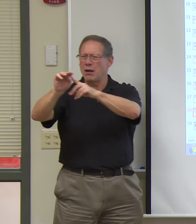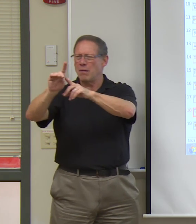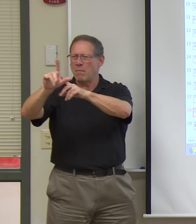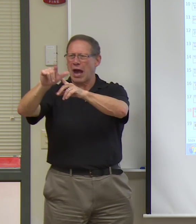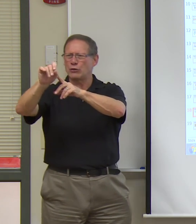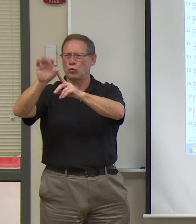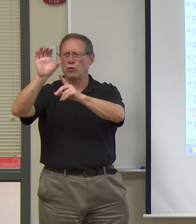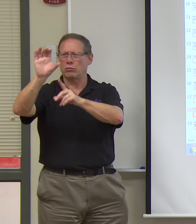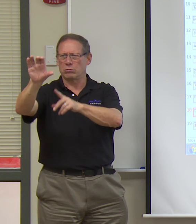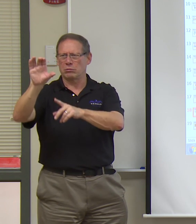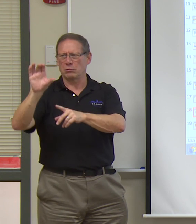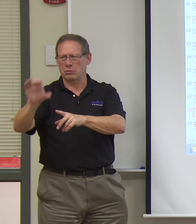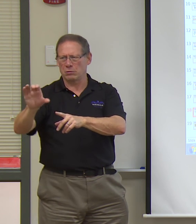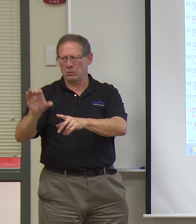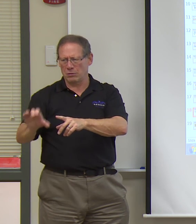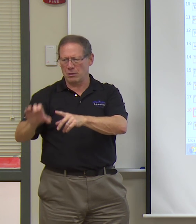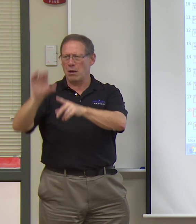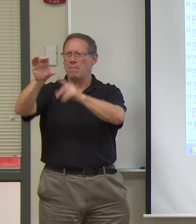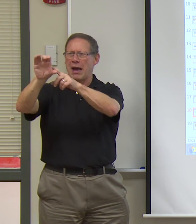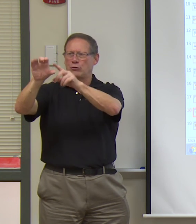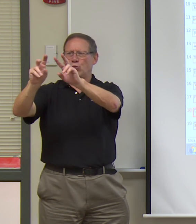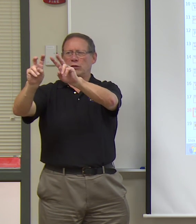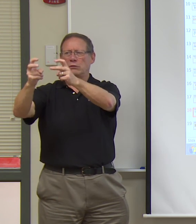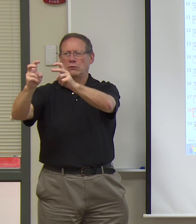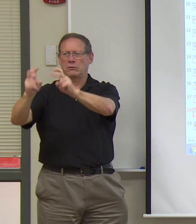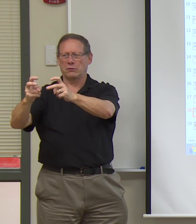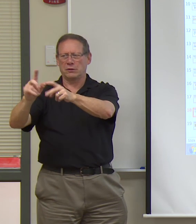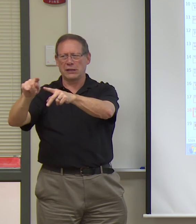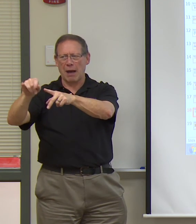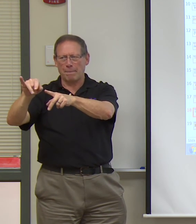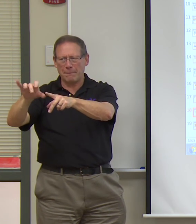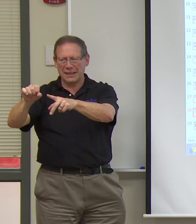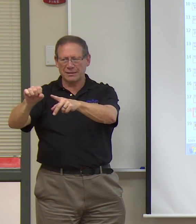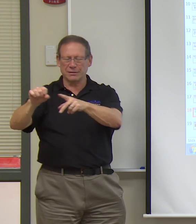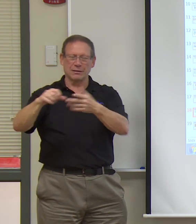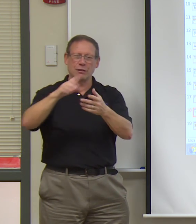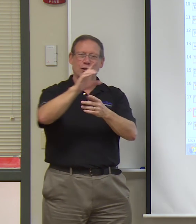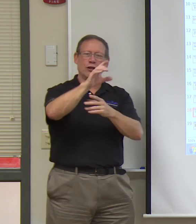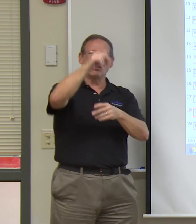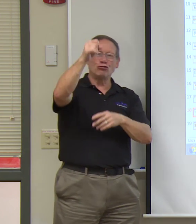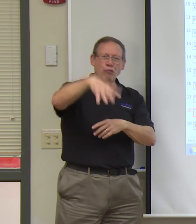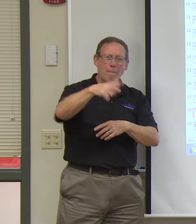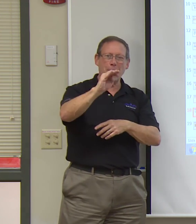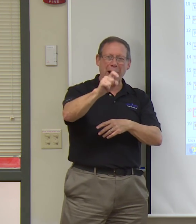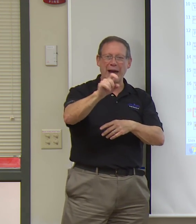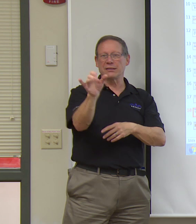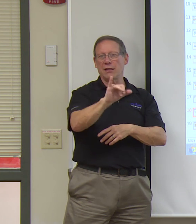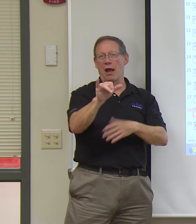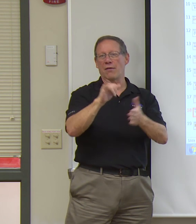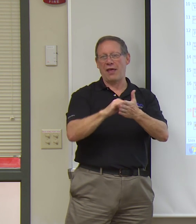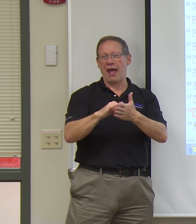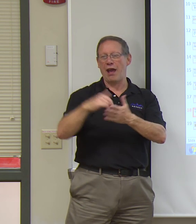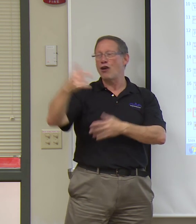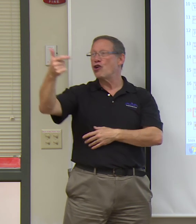Again, discussions are like that. Drop box and grades are like that, so, if you have a lot of assignments that you're using the drop box,